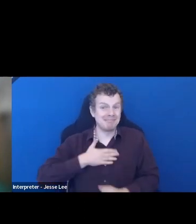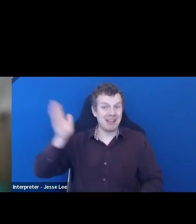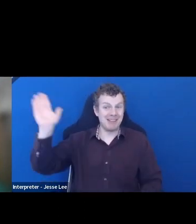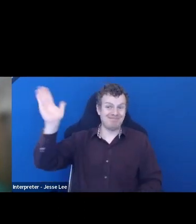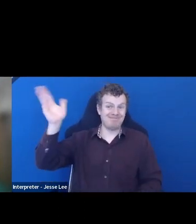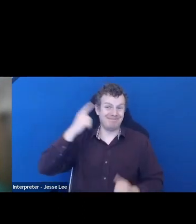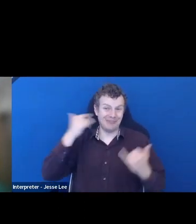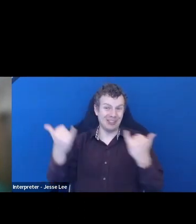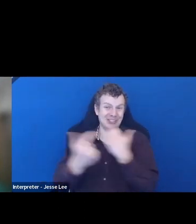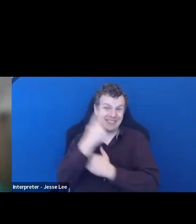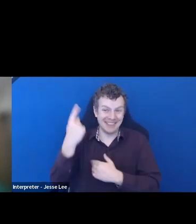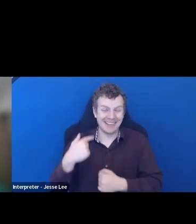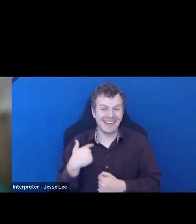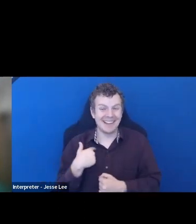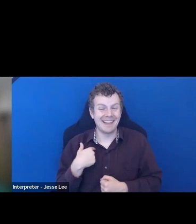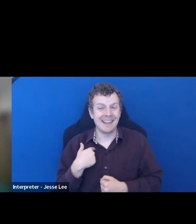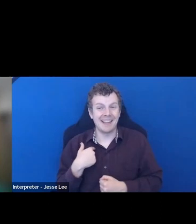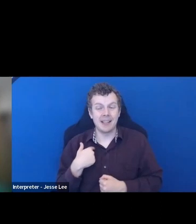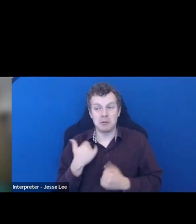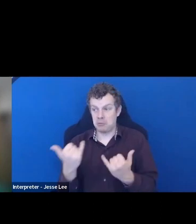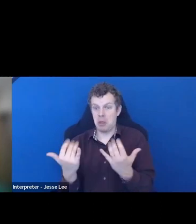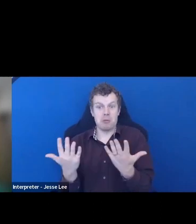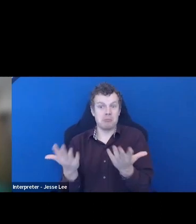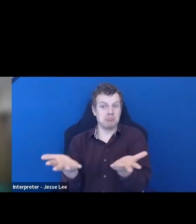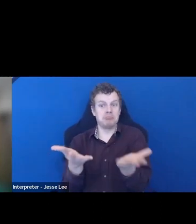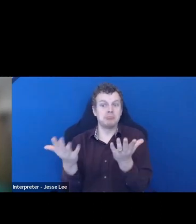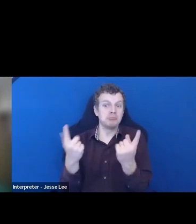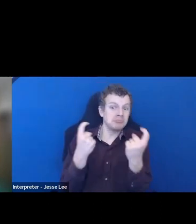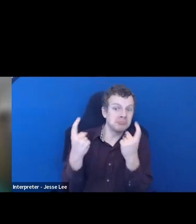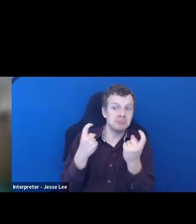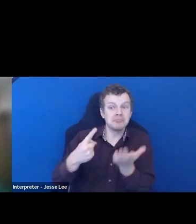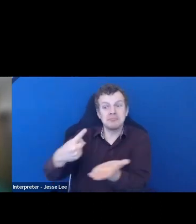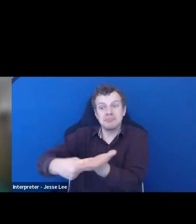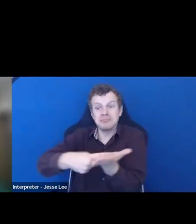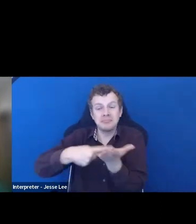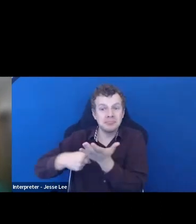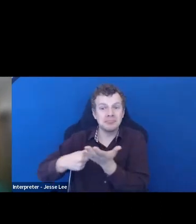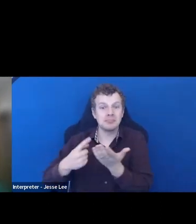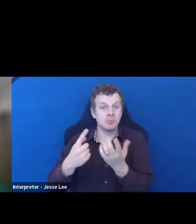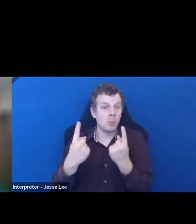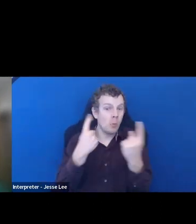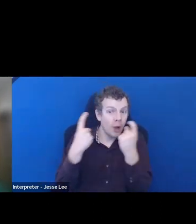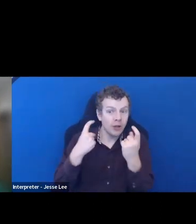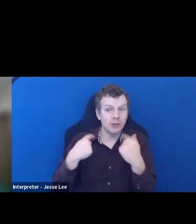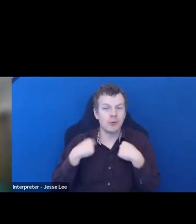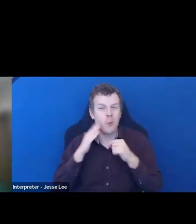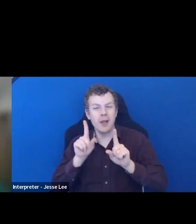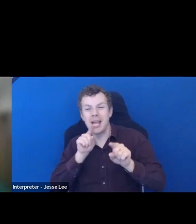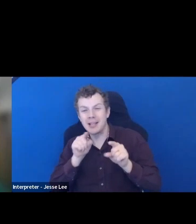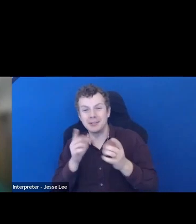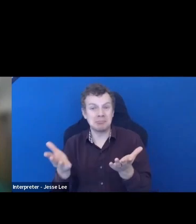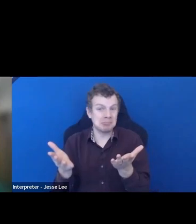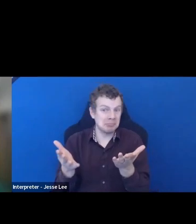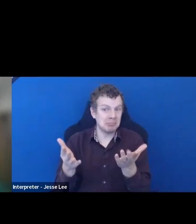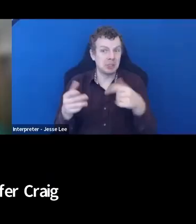I'm happy to - to chat and have a discussion, answer any questions if there are any.